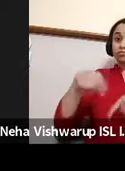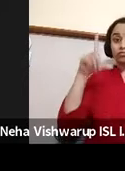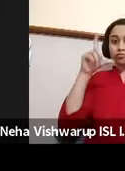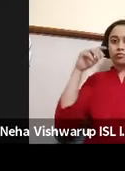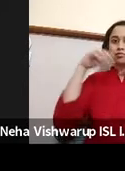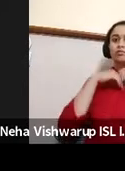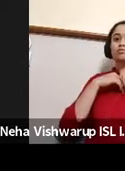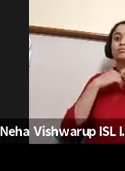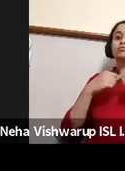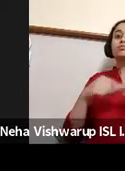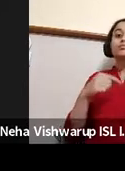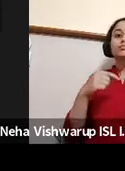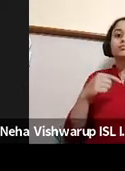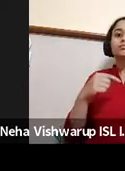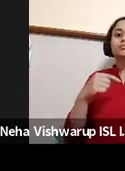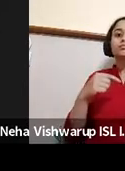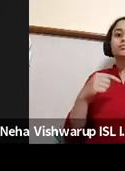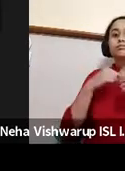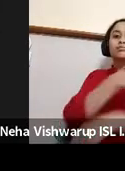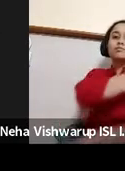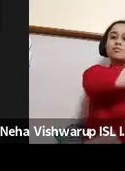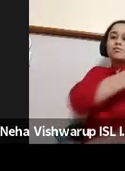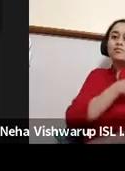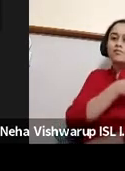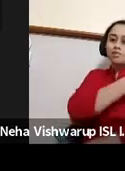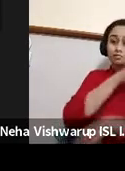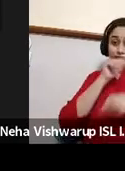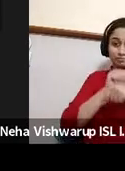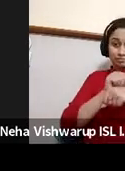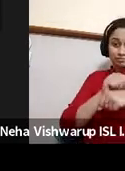that are synonymous with the profession at the time the armband stood as an especially